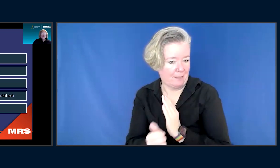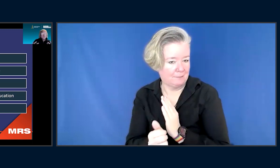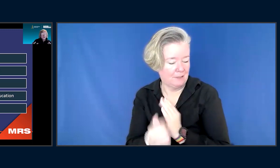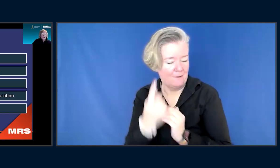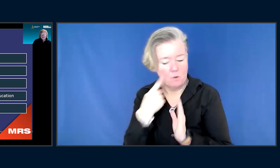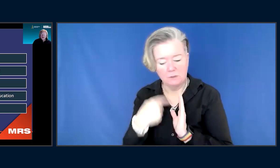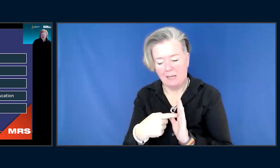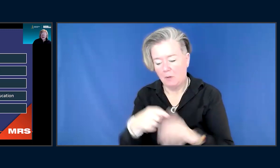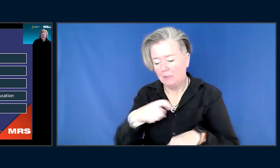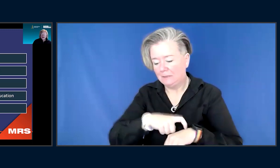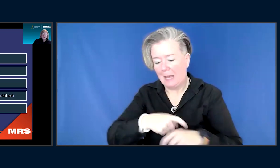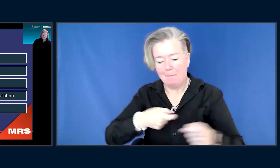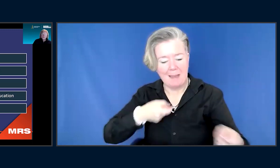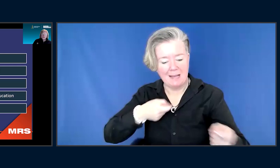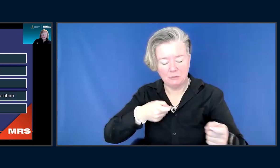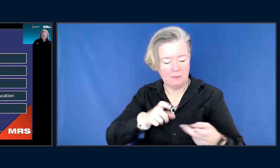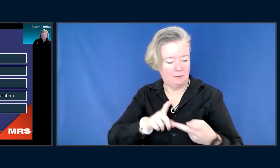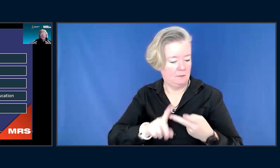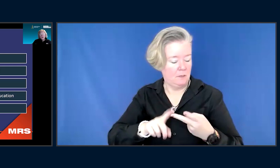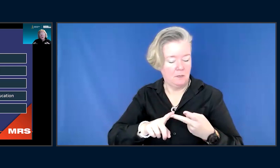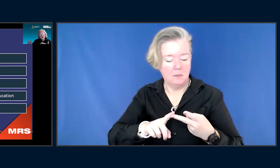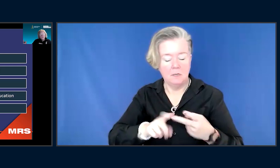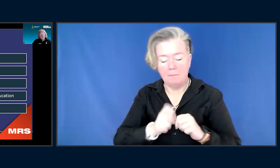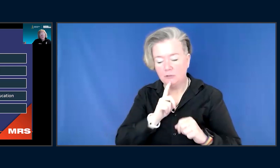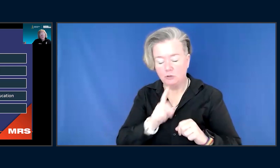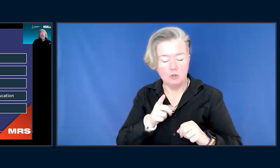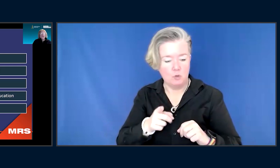Time management. And being able to be sure